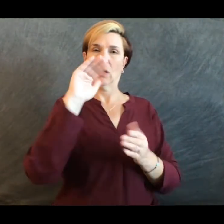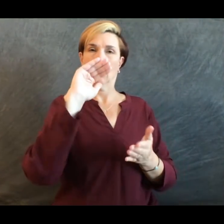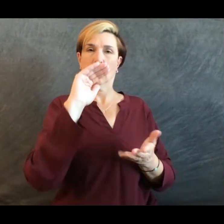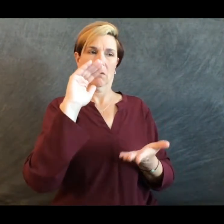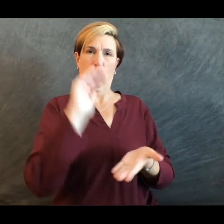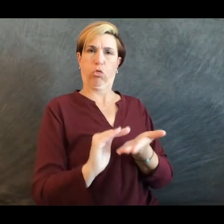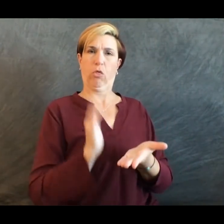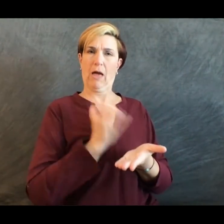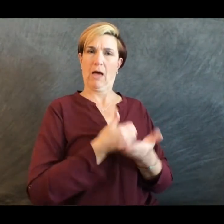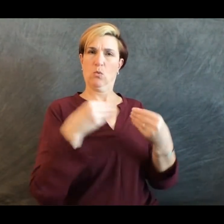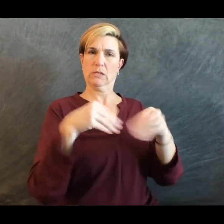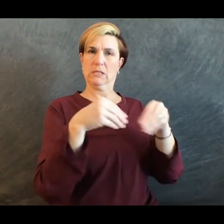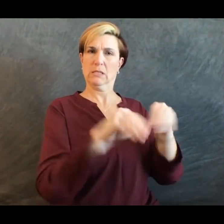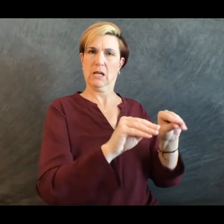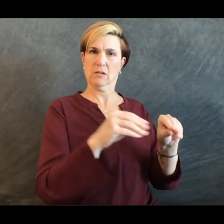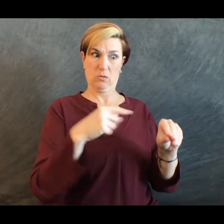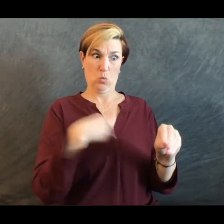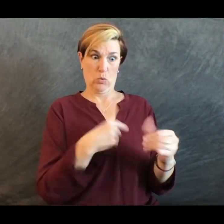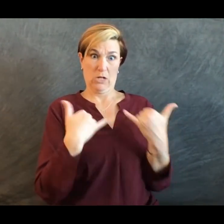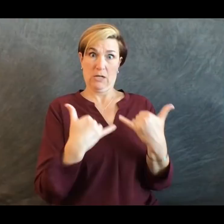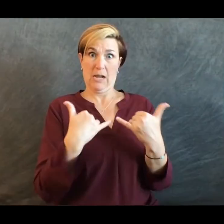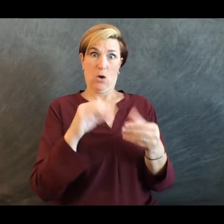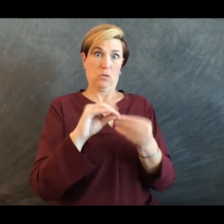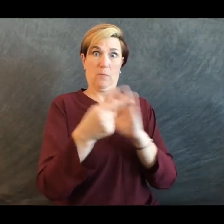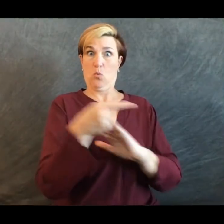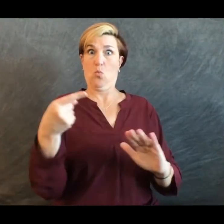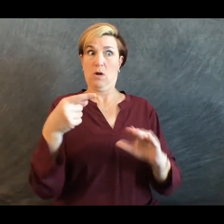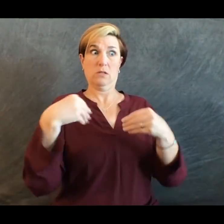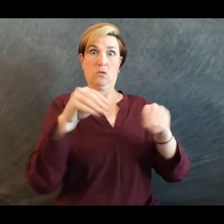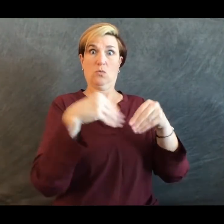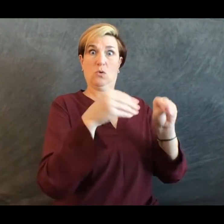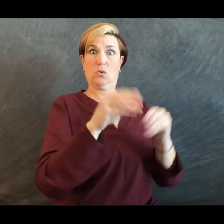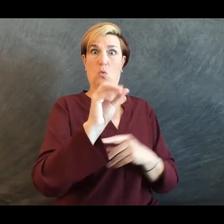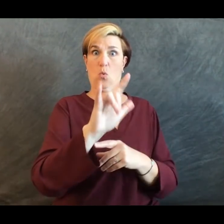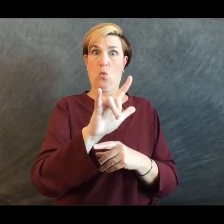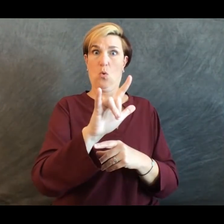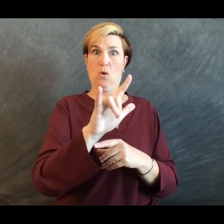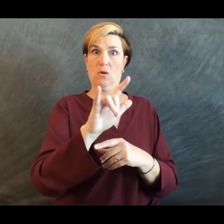we don't want anything to hurt those jobs those great jobs in Texas and North